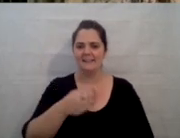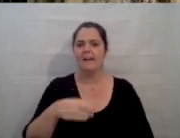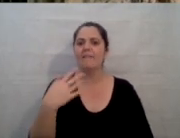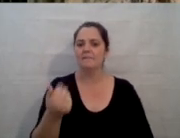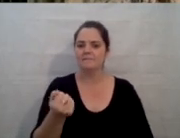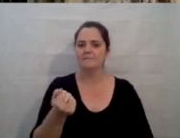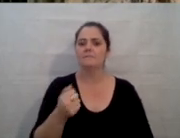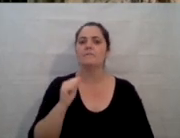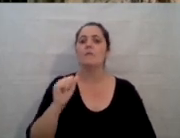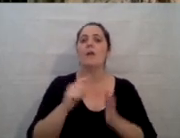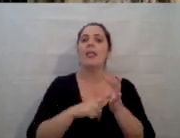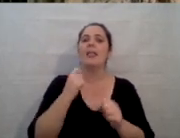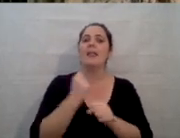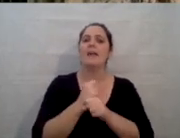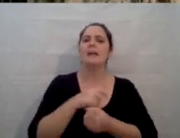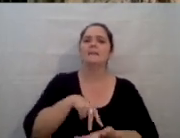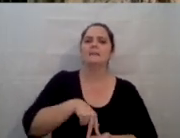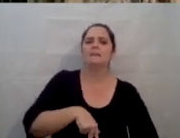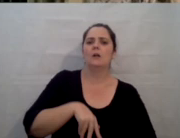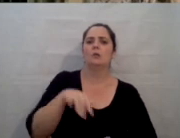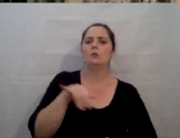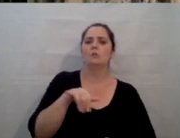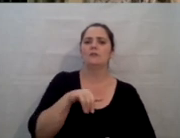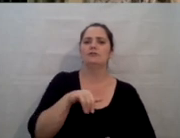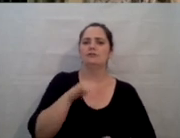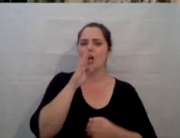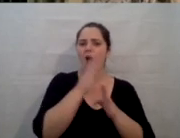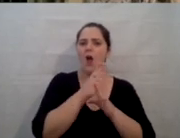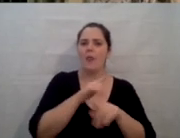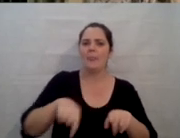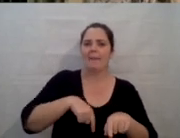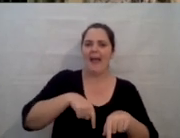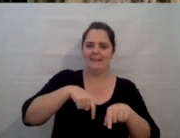leg is in the back there, the non-weight-bearing leg is coming forward